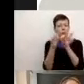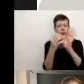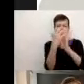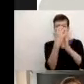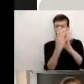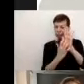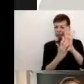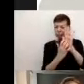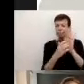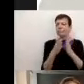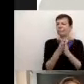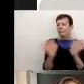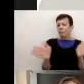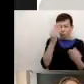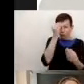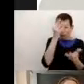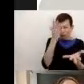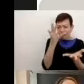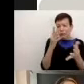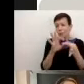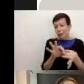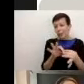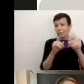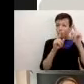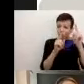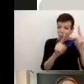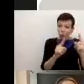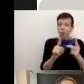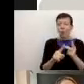information around program goals and the timeline for the processes.